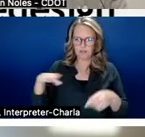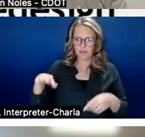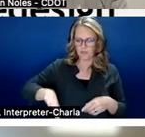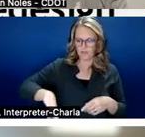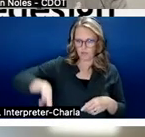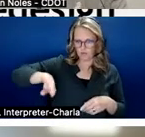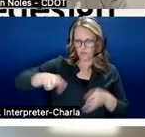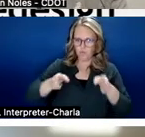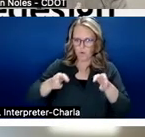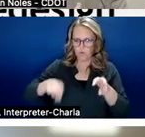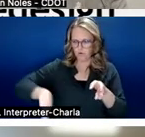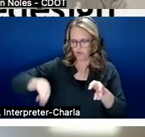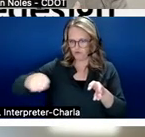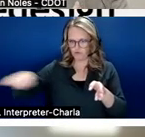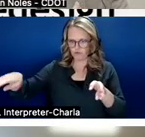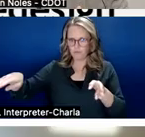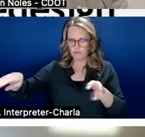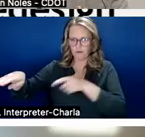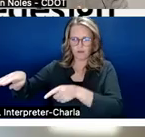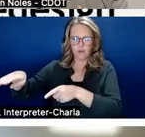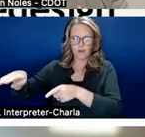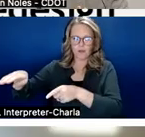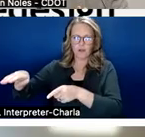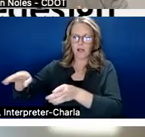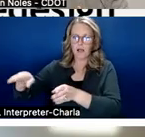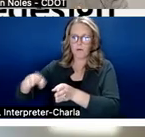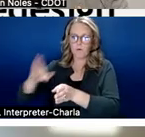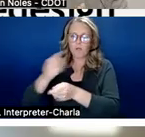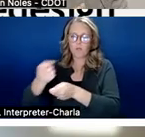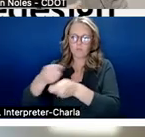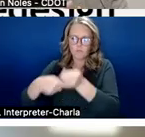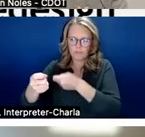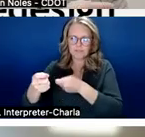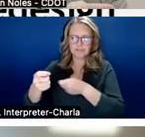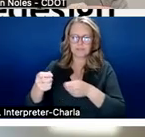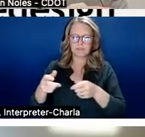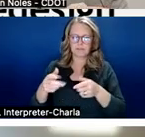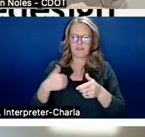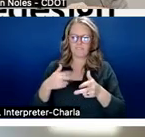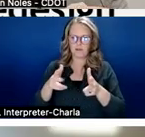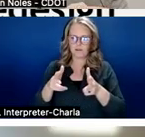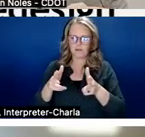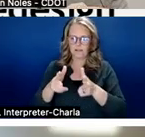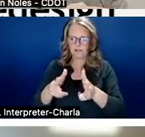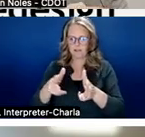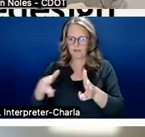That will replace an existing right turn bypass lane. So there's a bypass lane, a free right